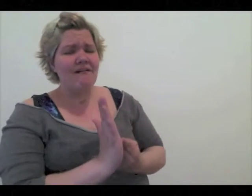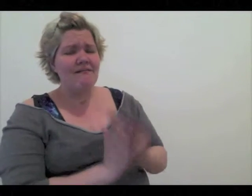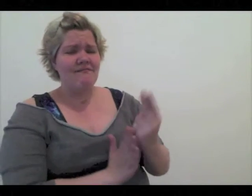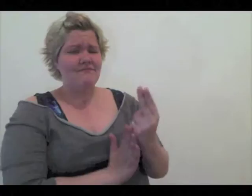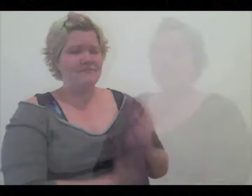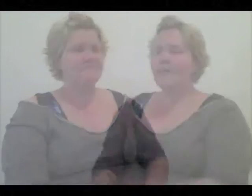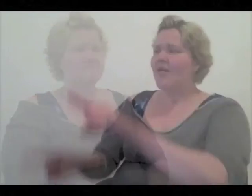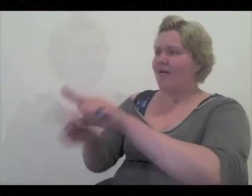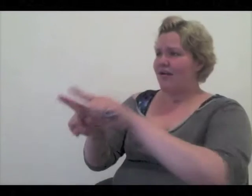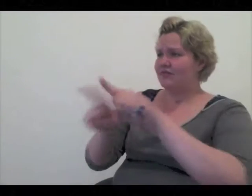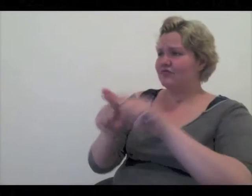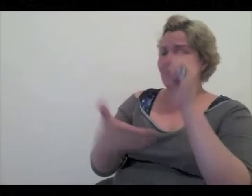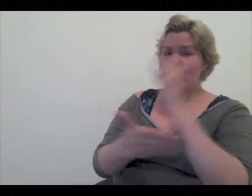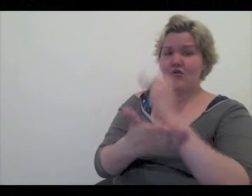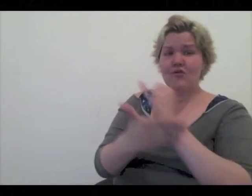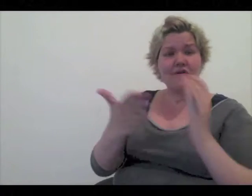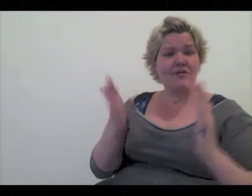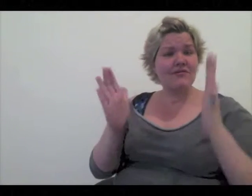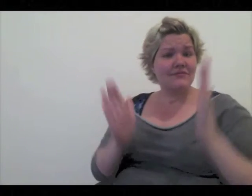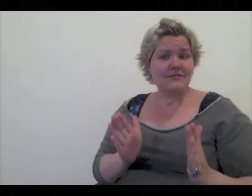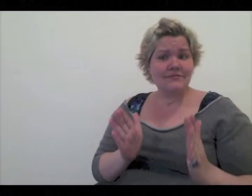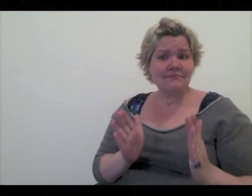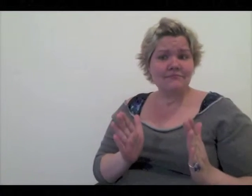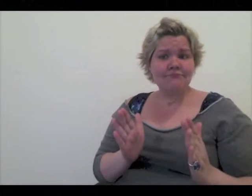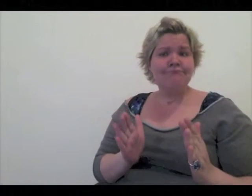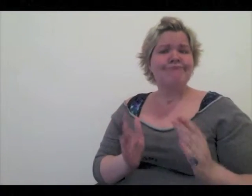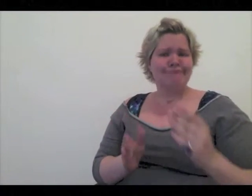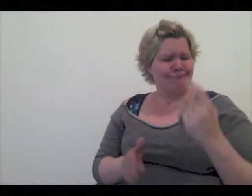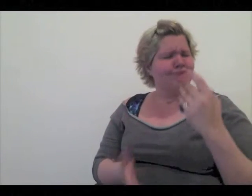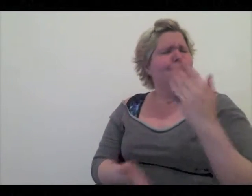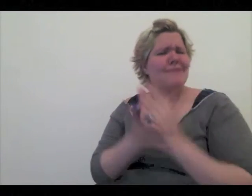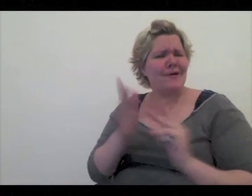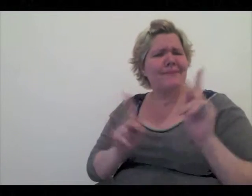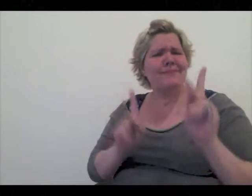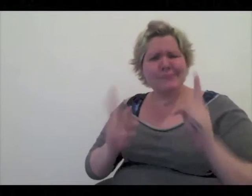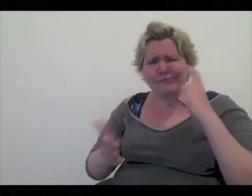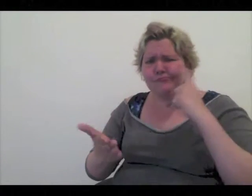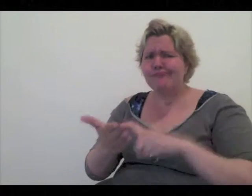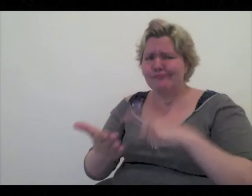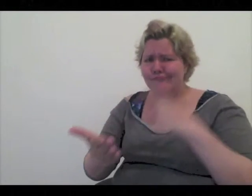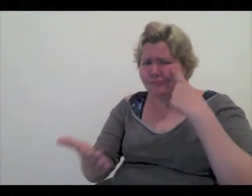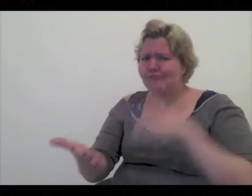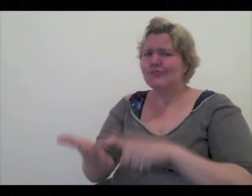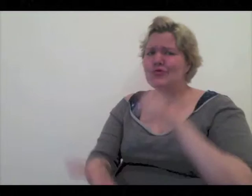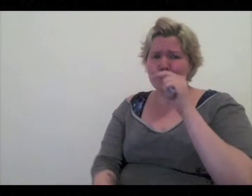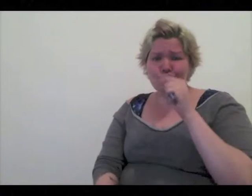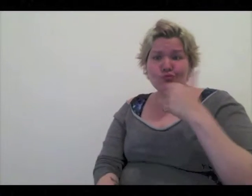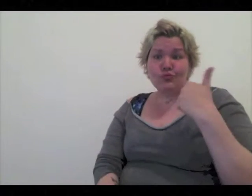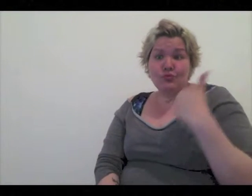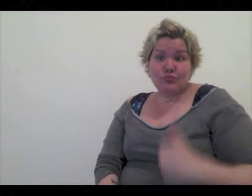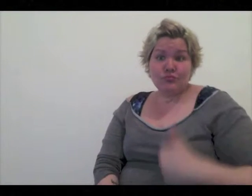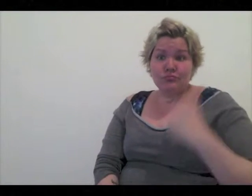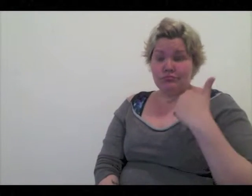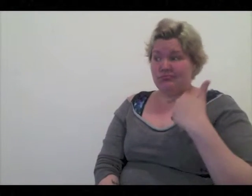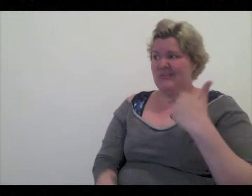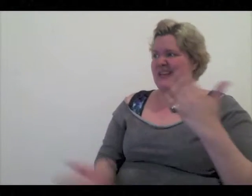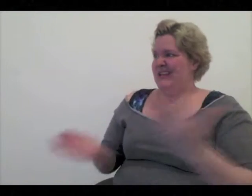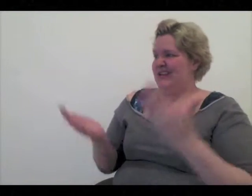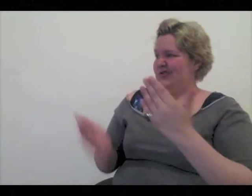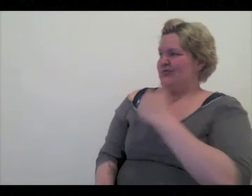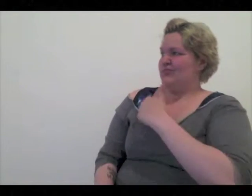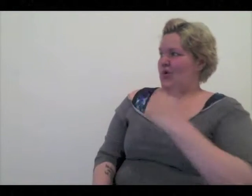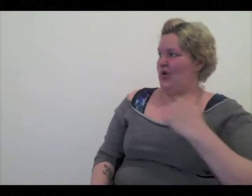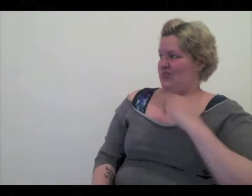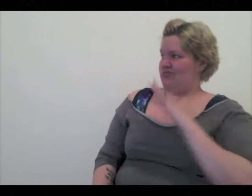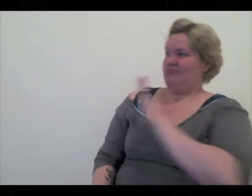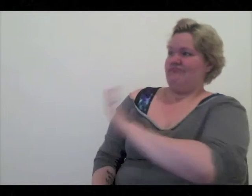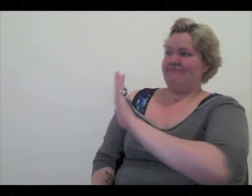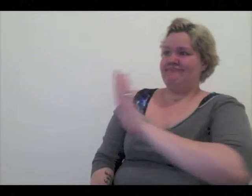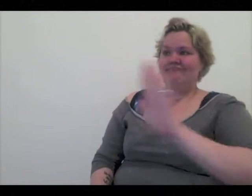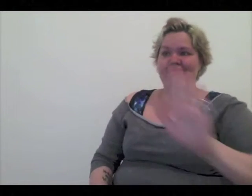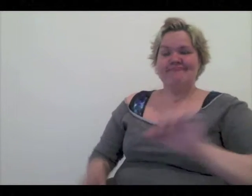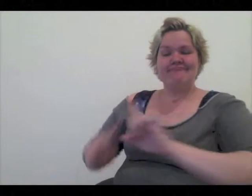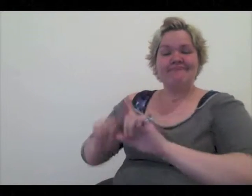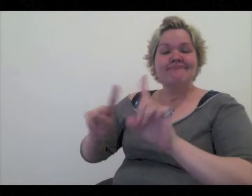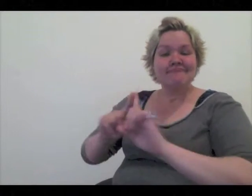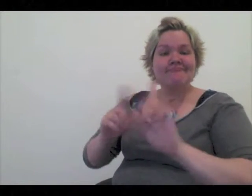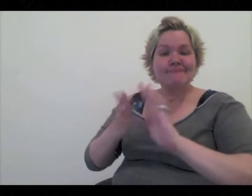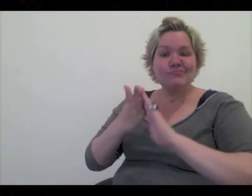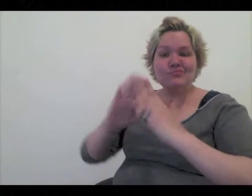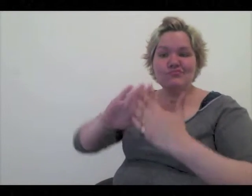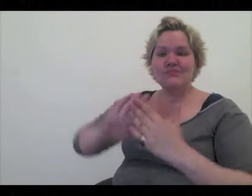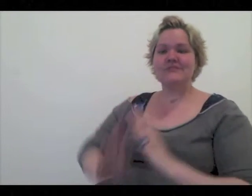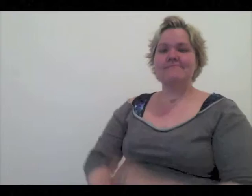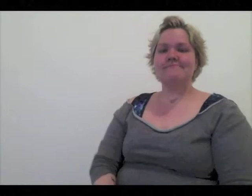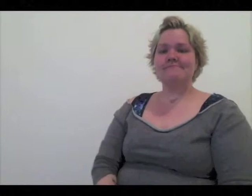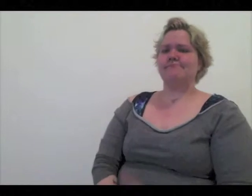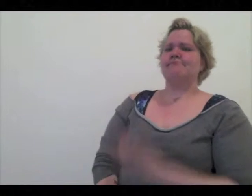As an artist, I have gained some recognition in a few communities here in Toronto.